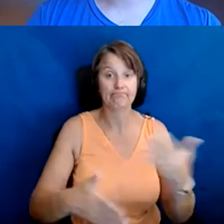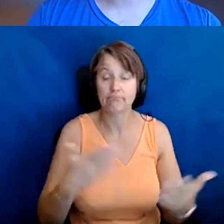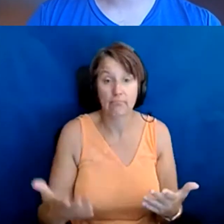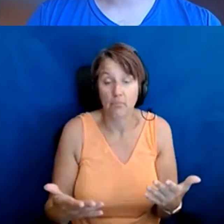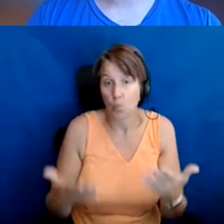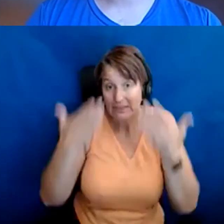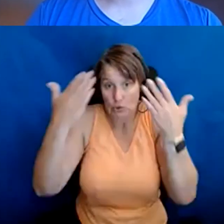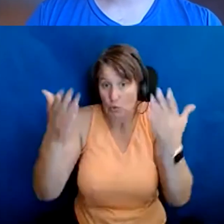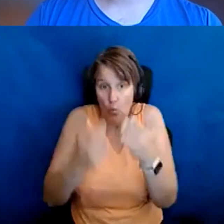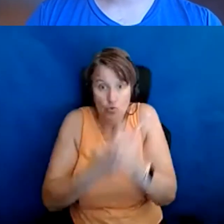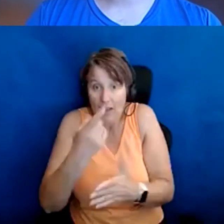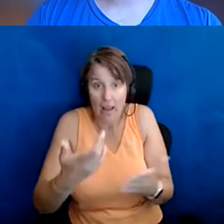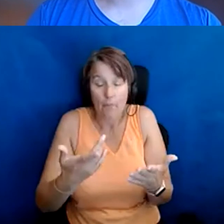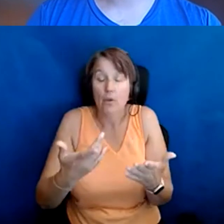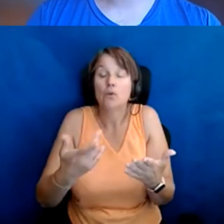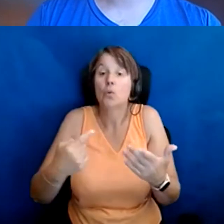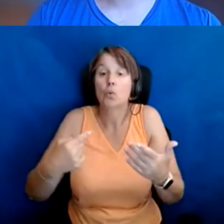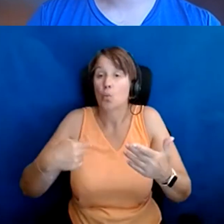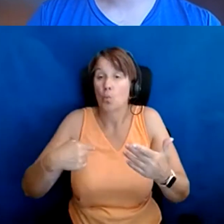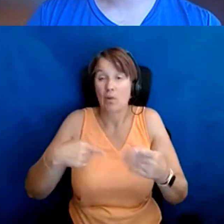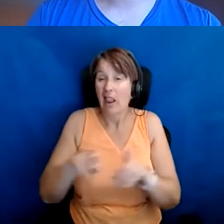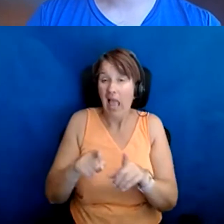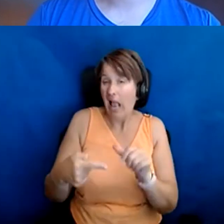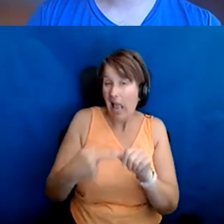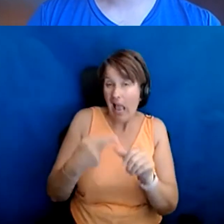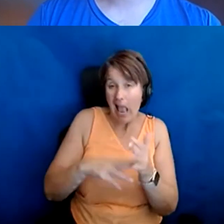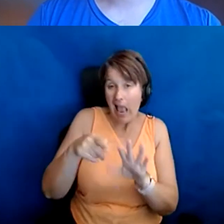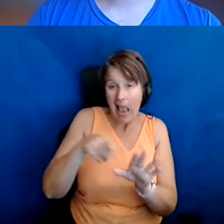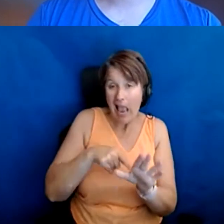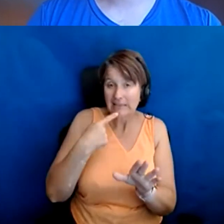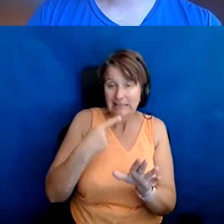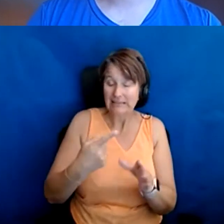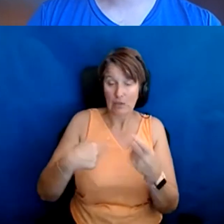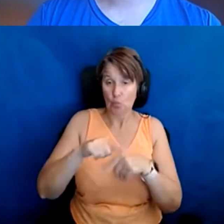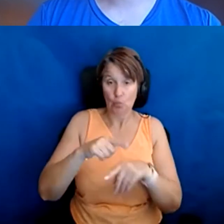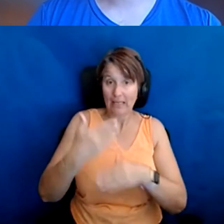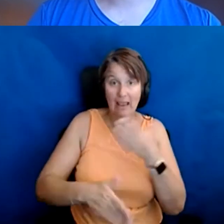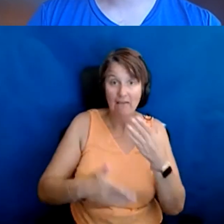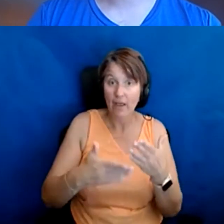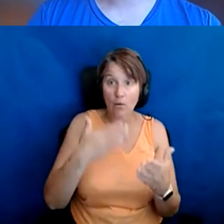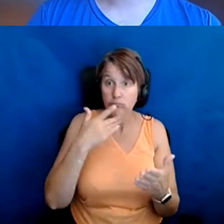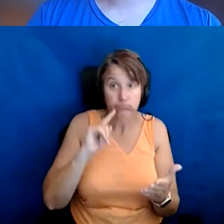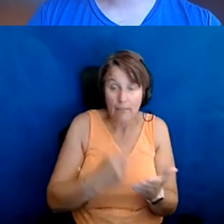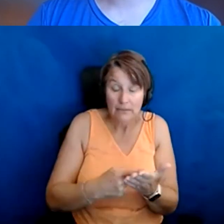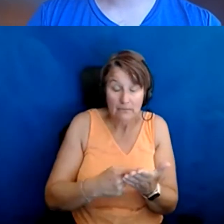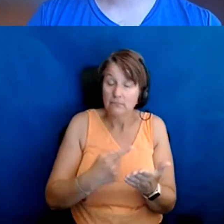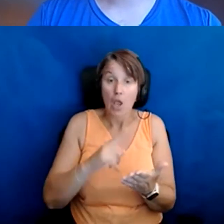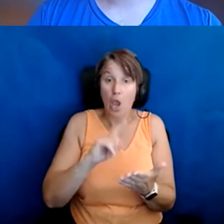And we never promised anything, like you said, Andy, it's like with the allotment gardens, we said, we can promise three years, but we don't know what will happen.